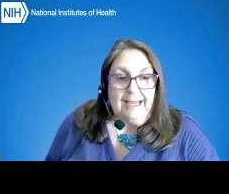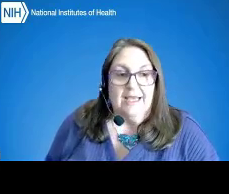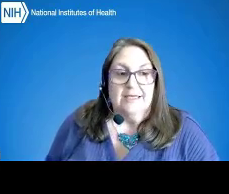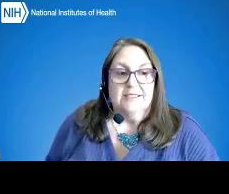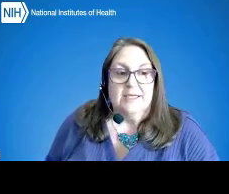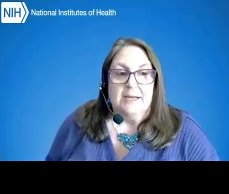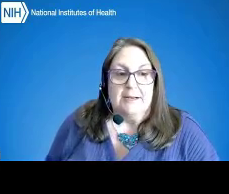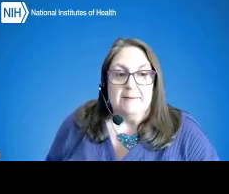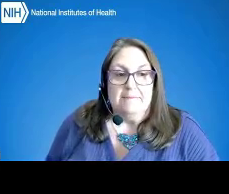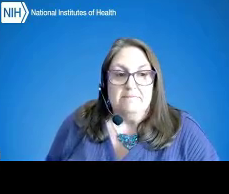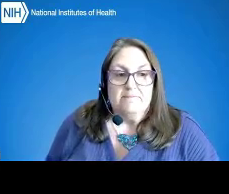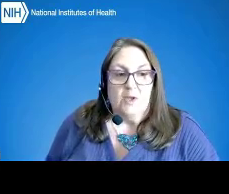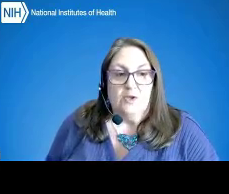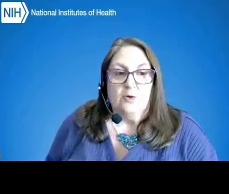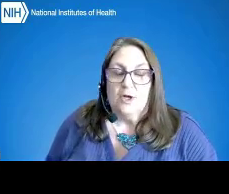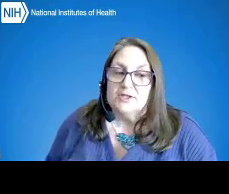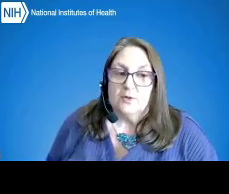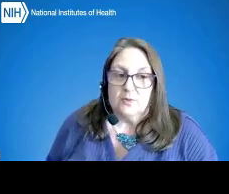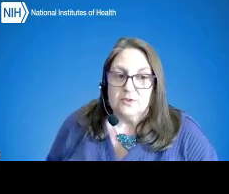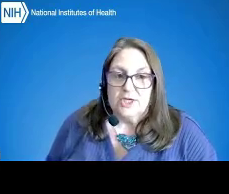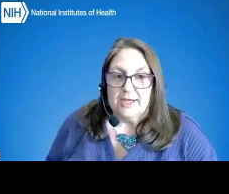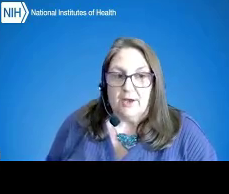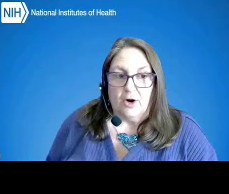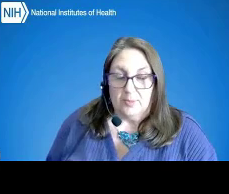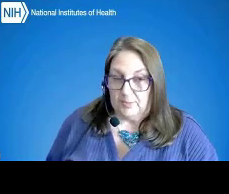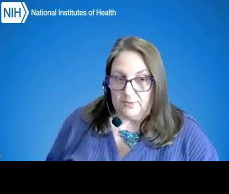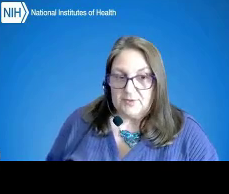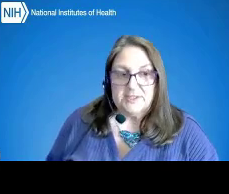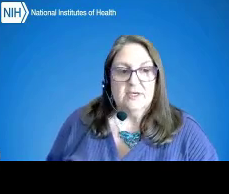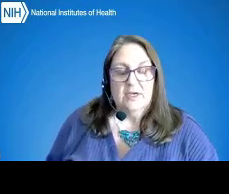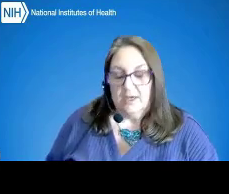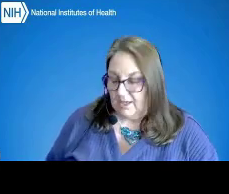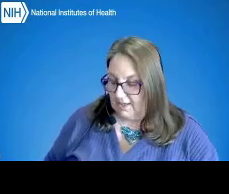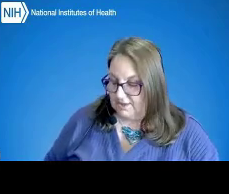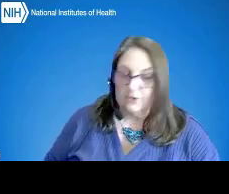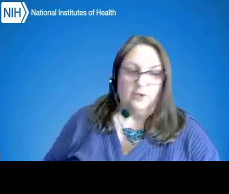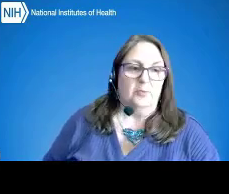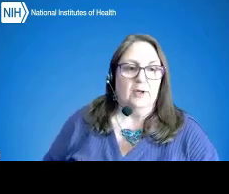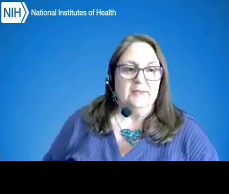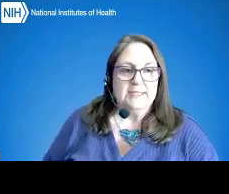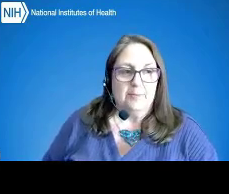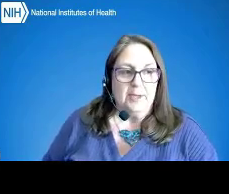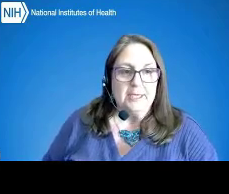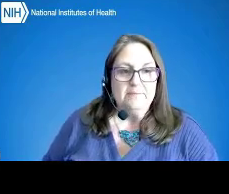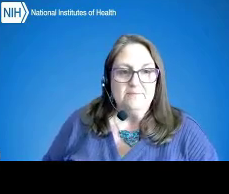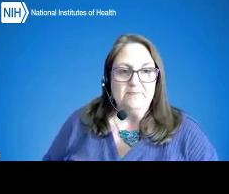and you can also check out our booths to learn more on this topic.